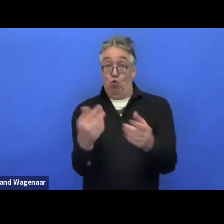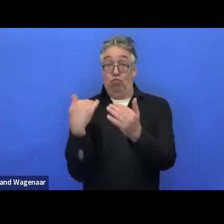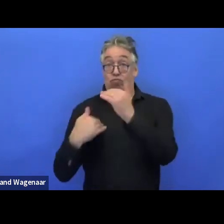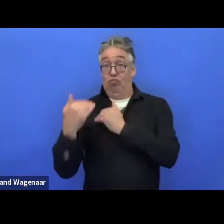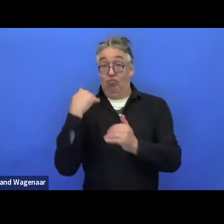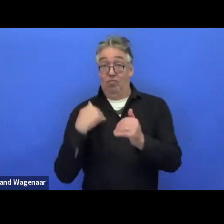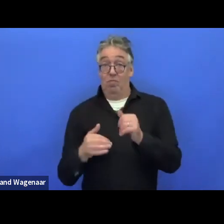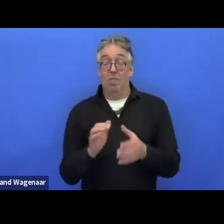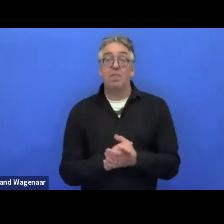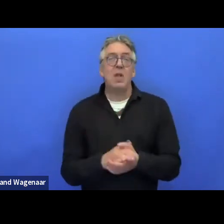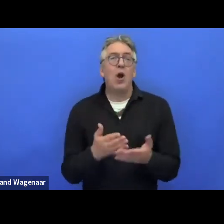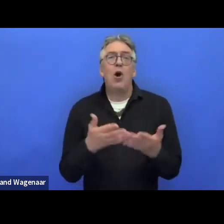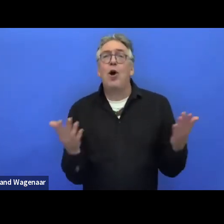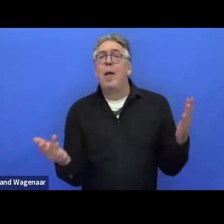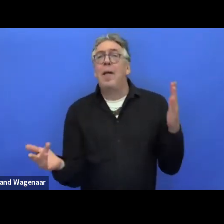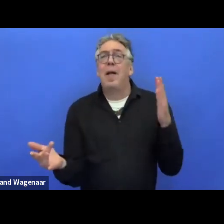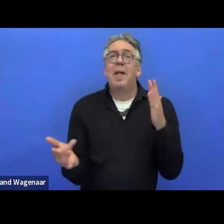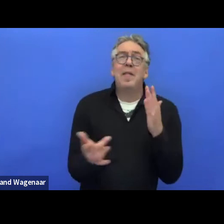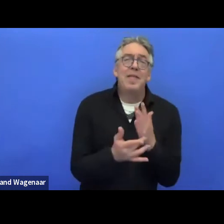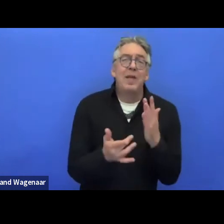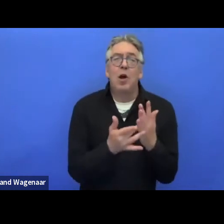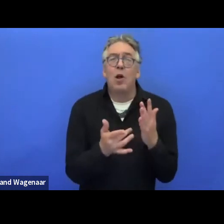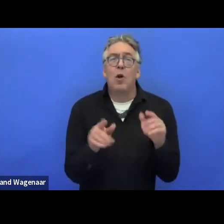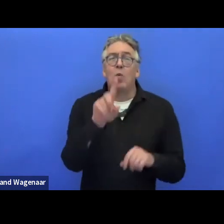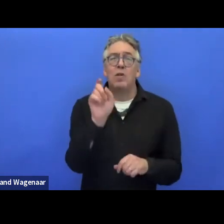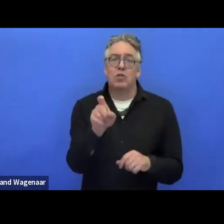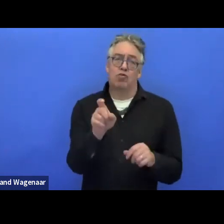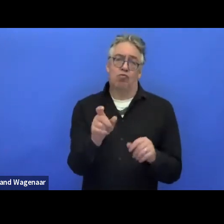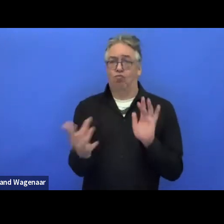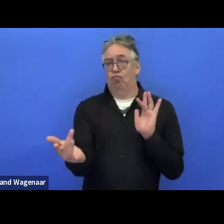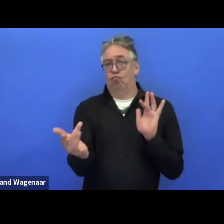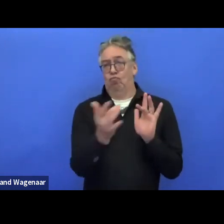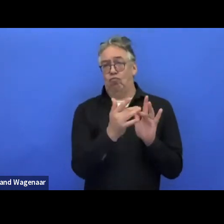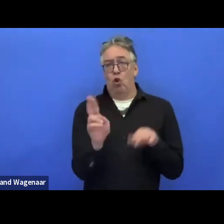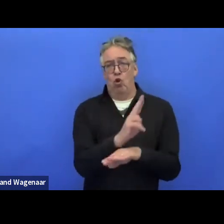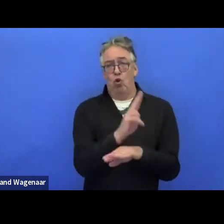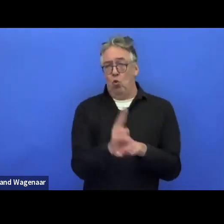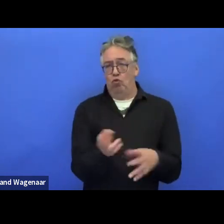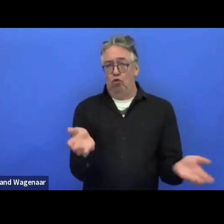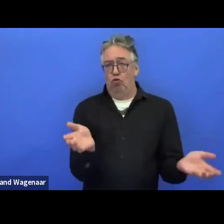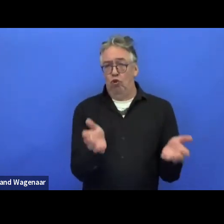Any technical questions, just contact us, use the chatbox and contact Raquel.